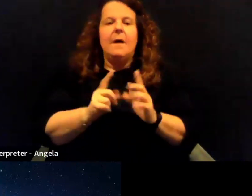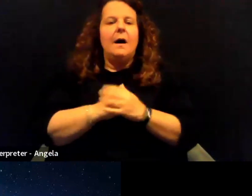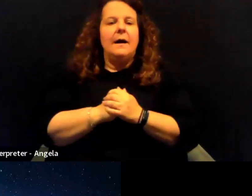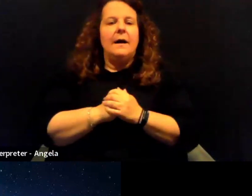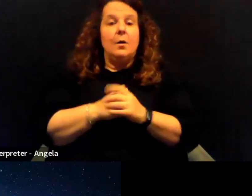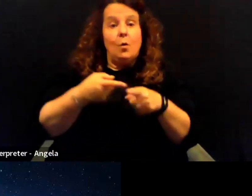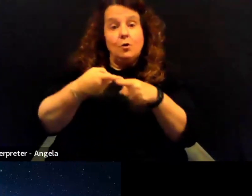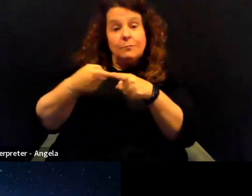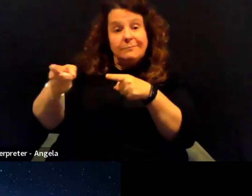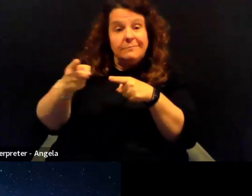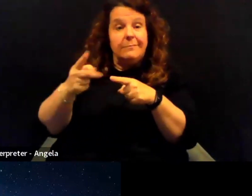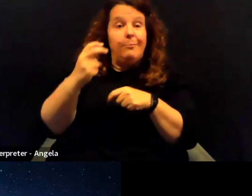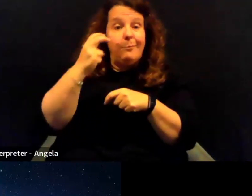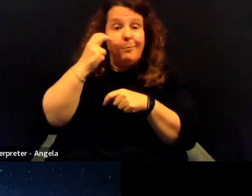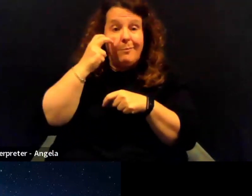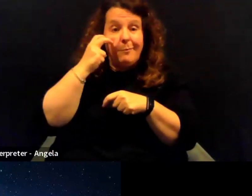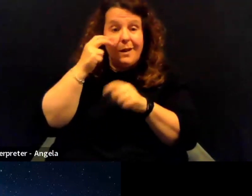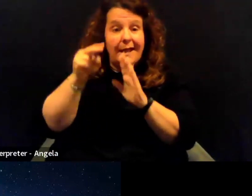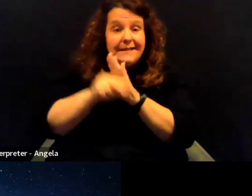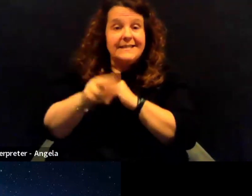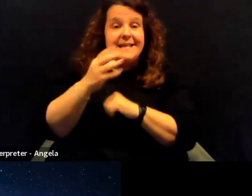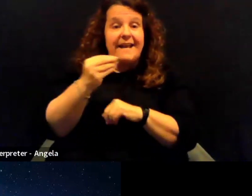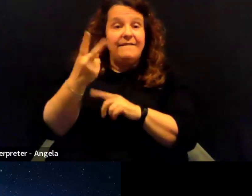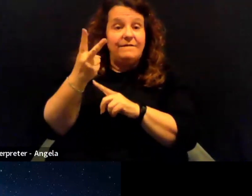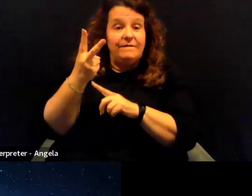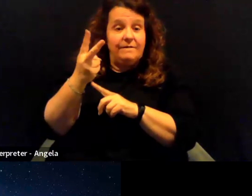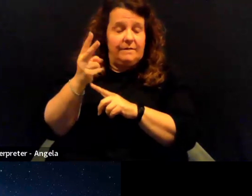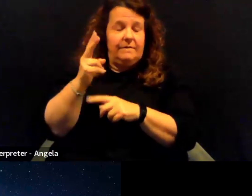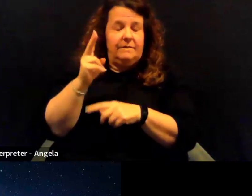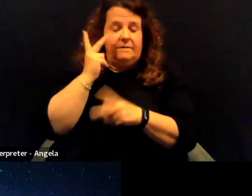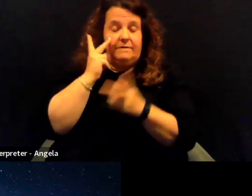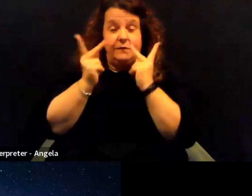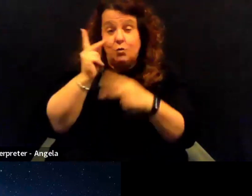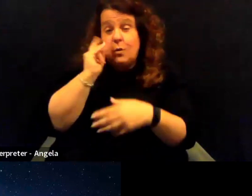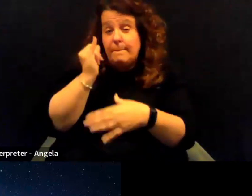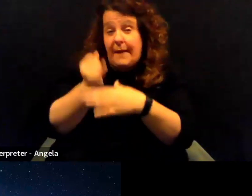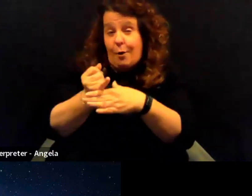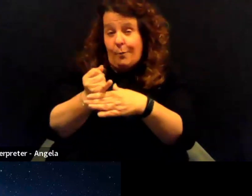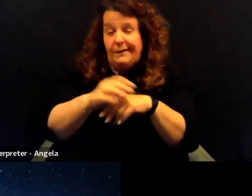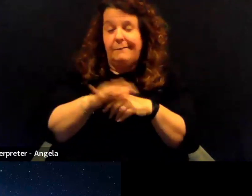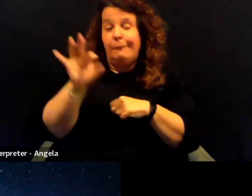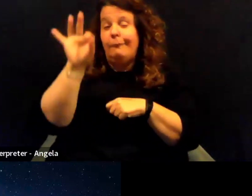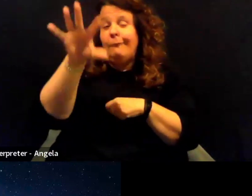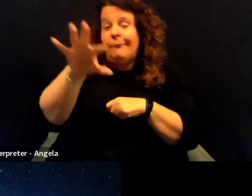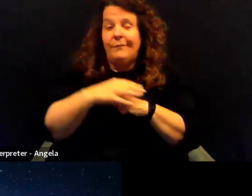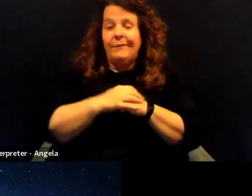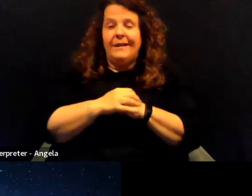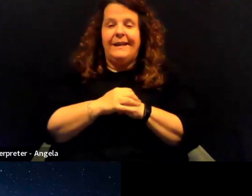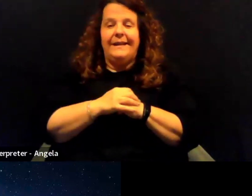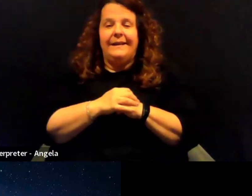blindness and, visual impairment. But an interesting data point is that the